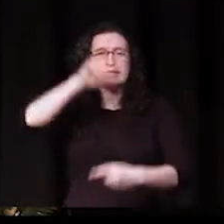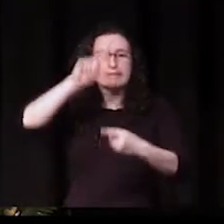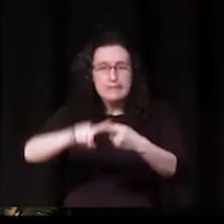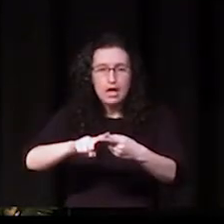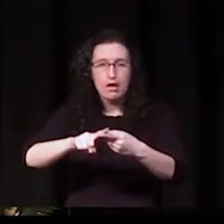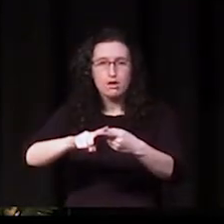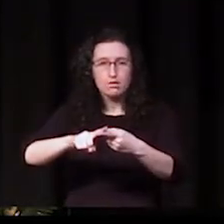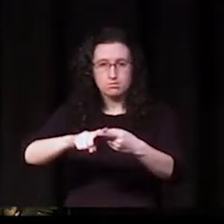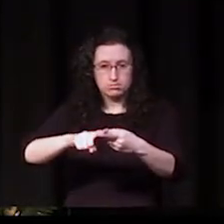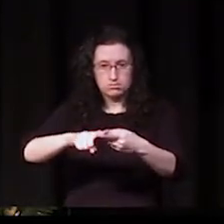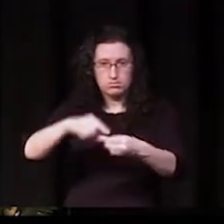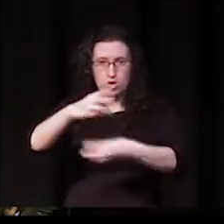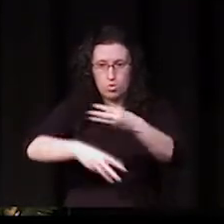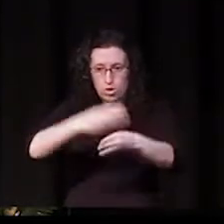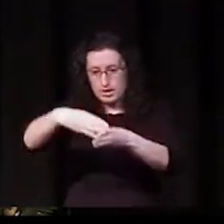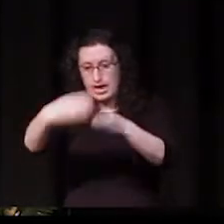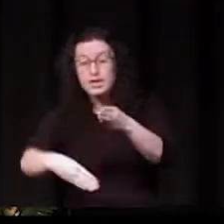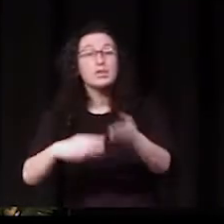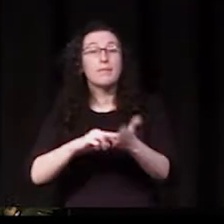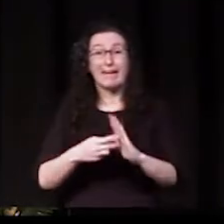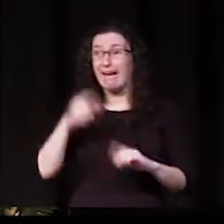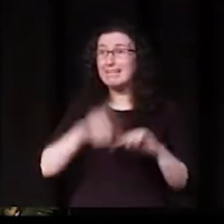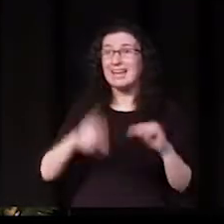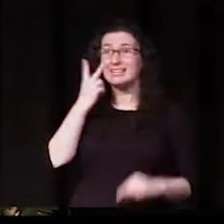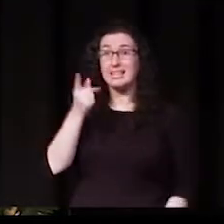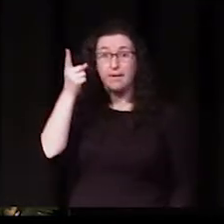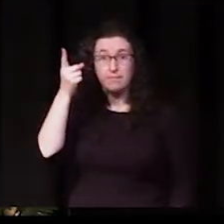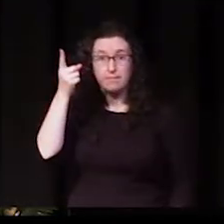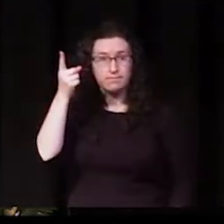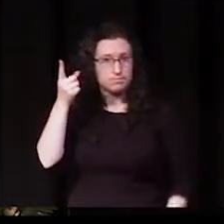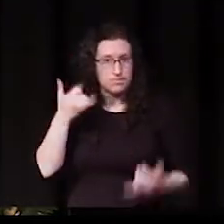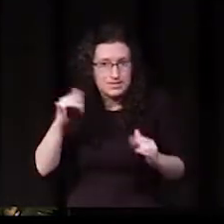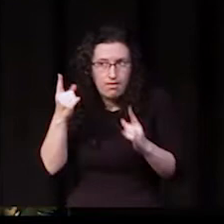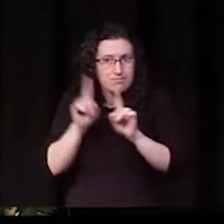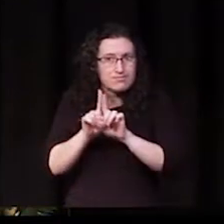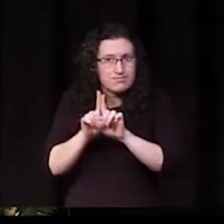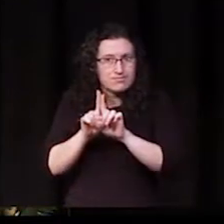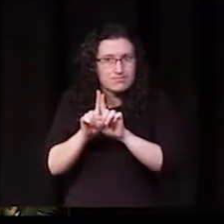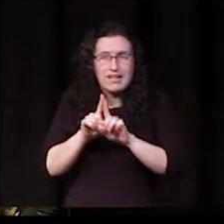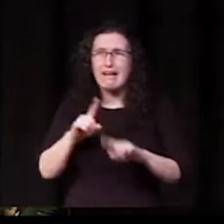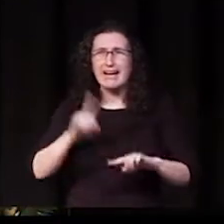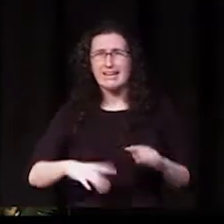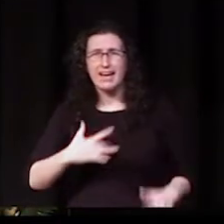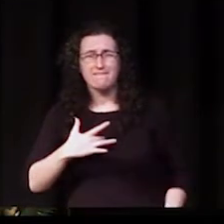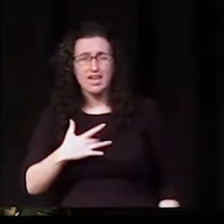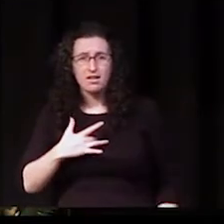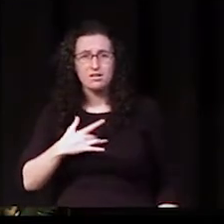That means even if I can't see Him, He is with me. Even if I can't feel Him, He's with me.